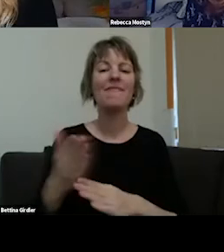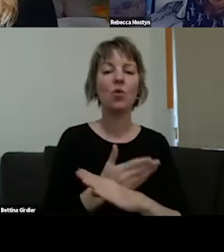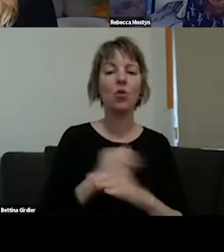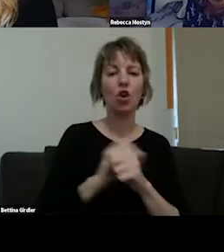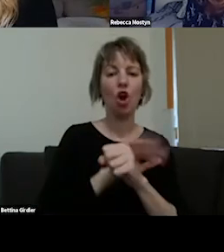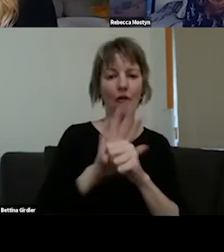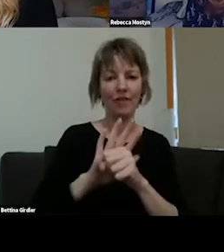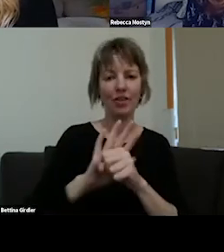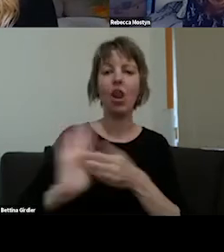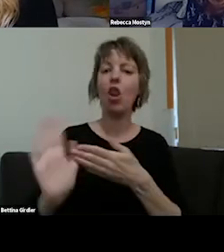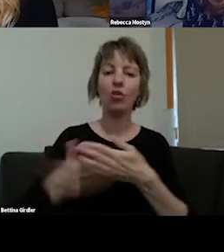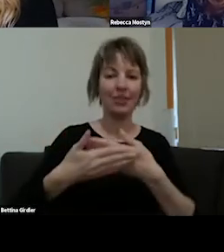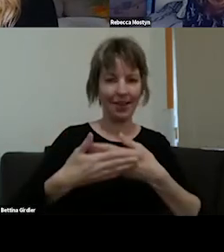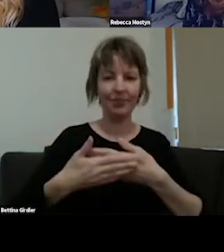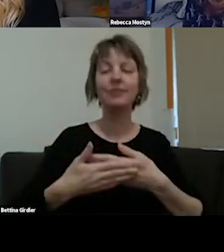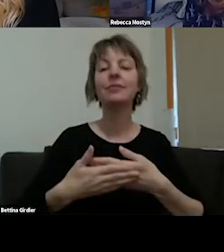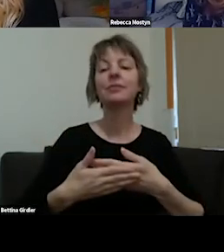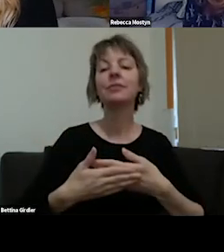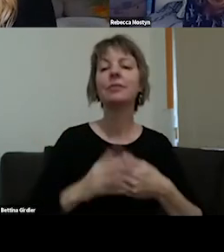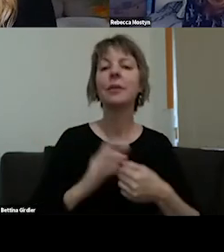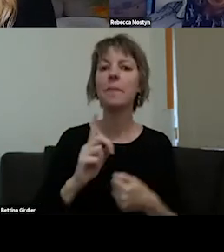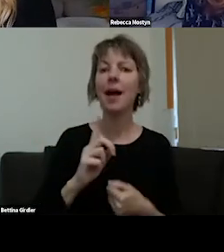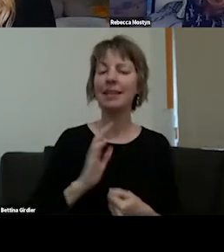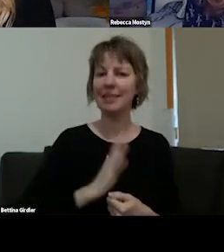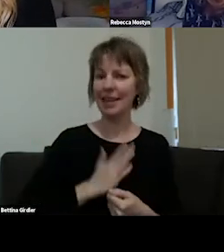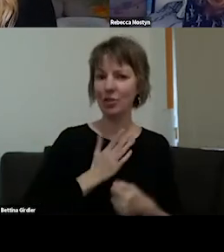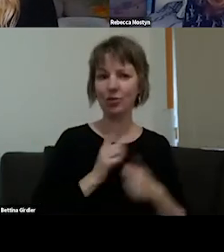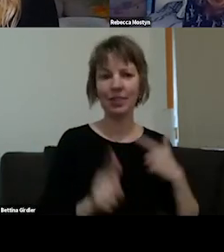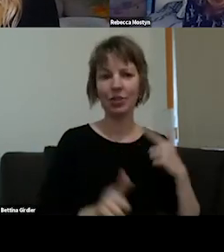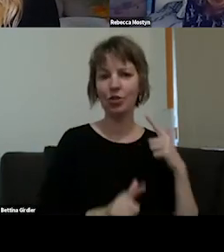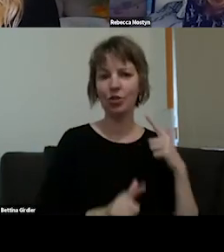it's been a really interesting journey and I think the codesign